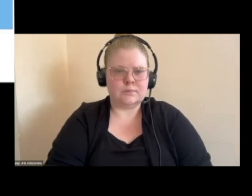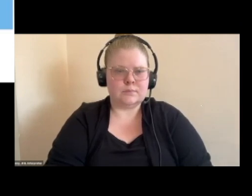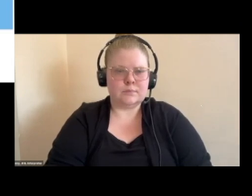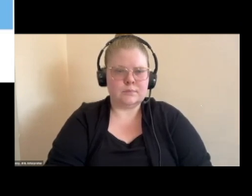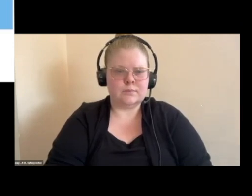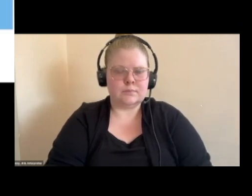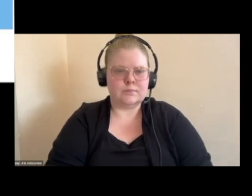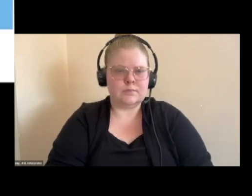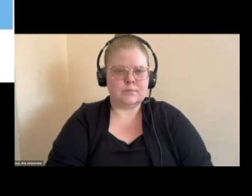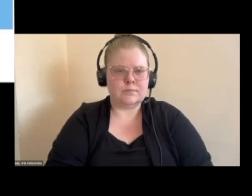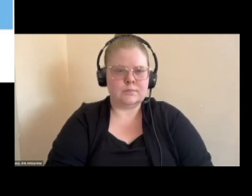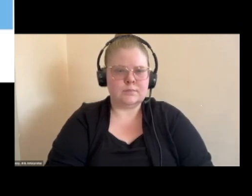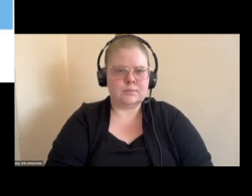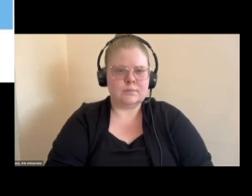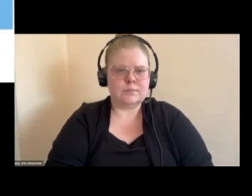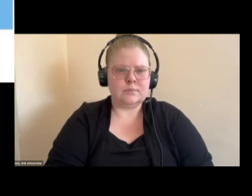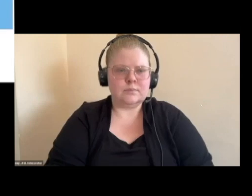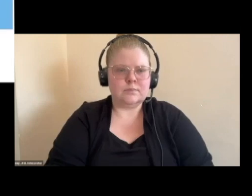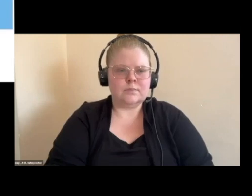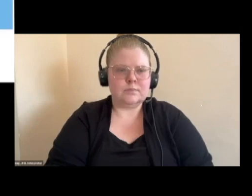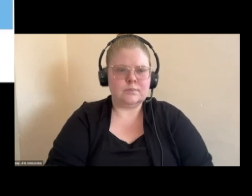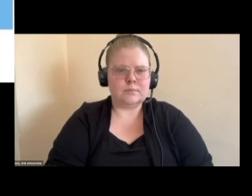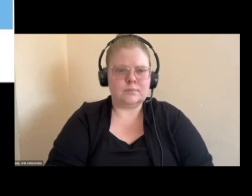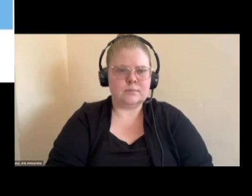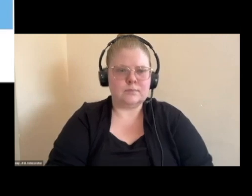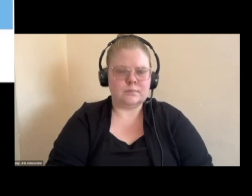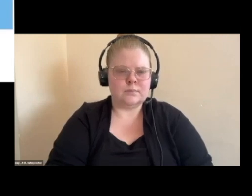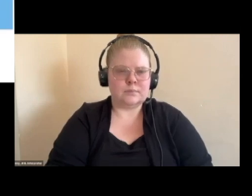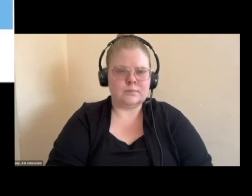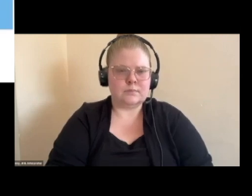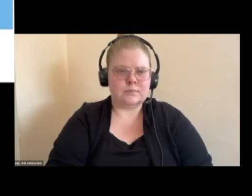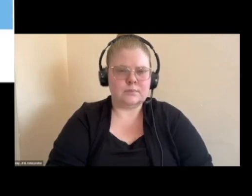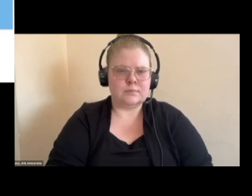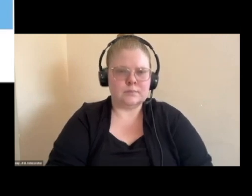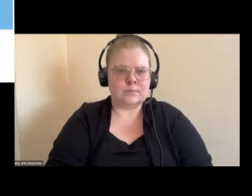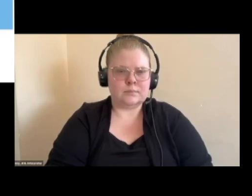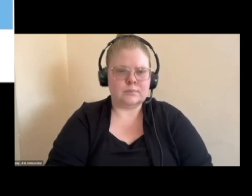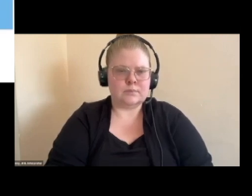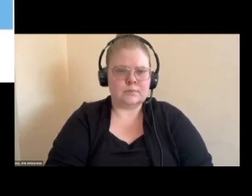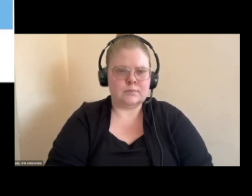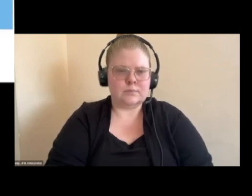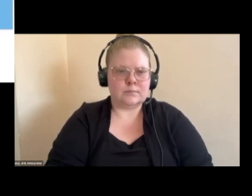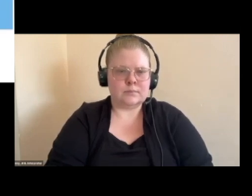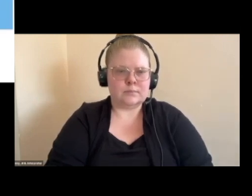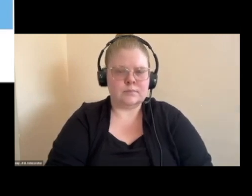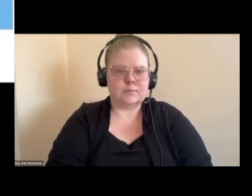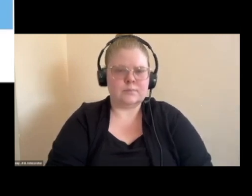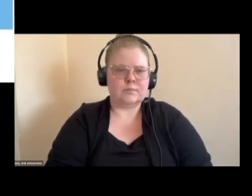in the community and getting home. And community based services or want to.